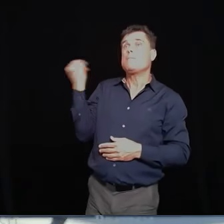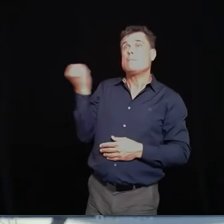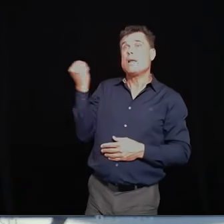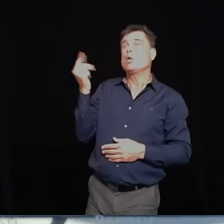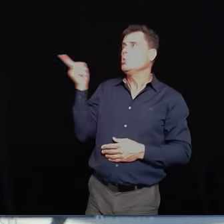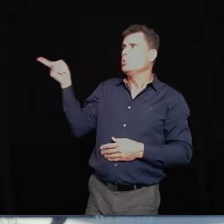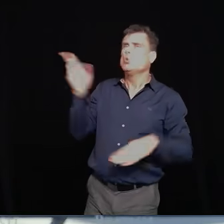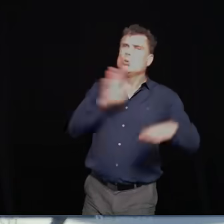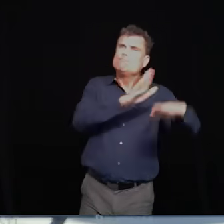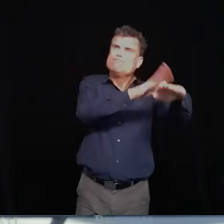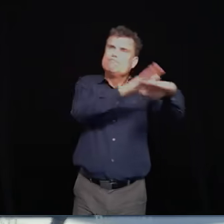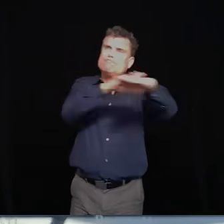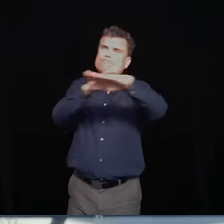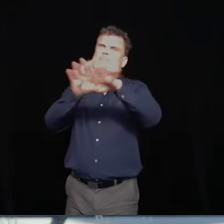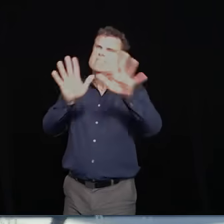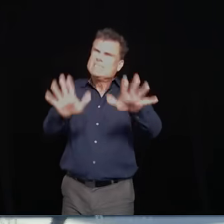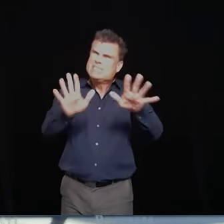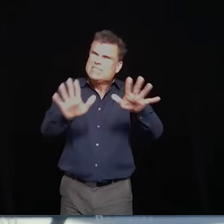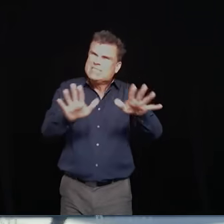Our focus particularly in young children